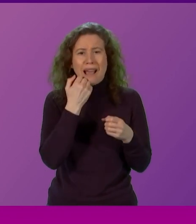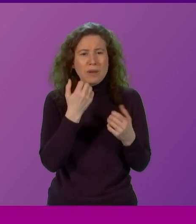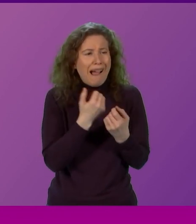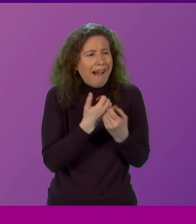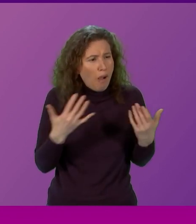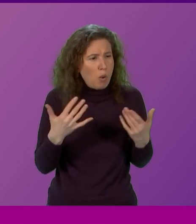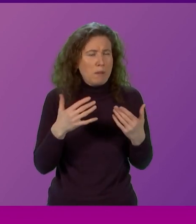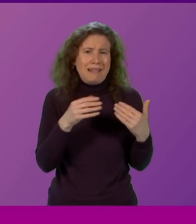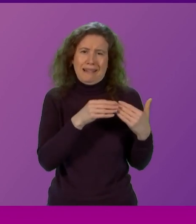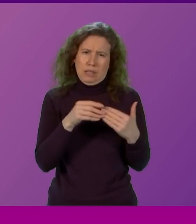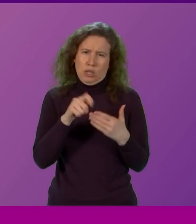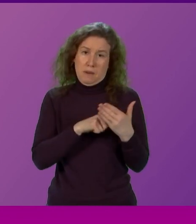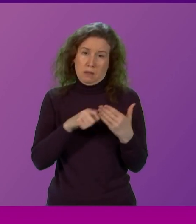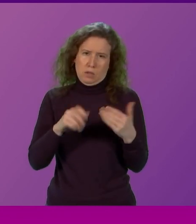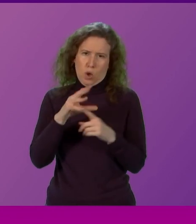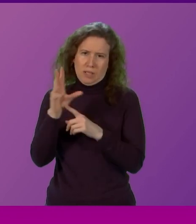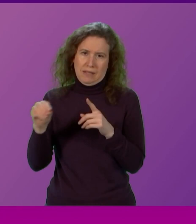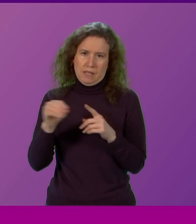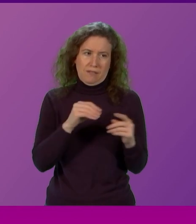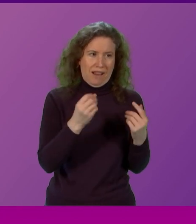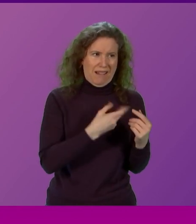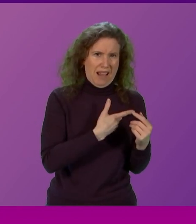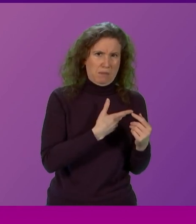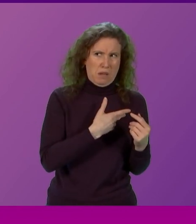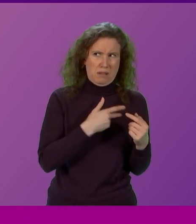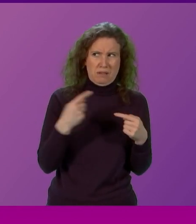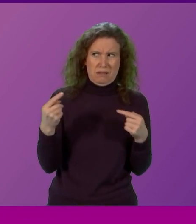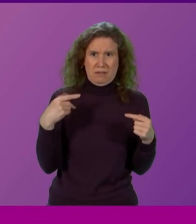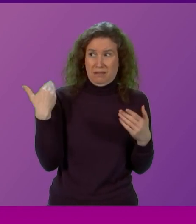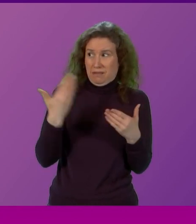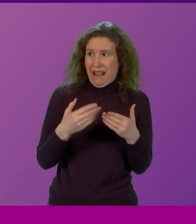that have taken place in the Conservative and Labour parties in the years that I have stood here as First Minister.